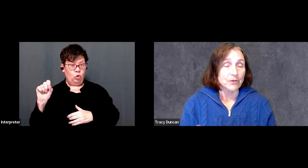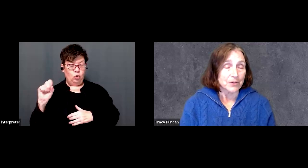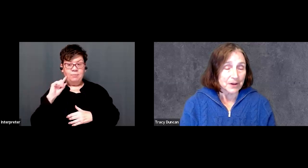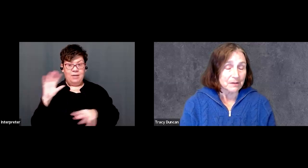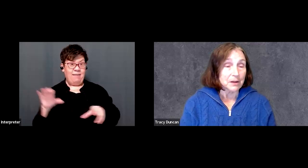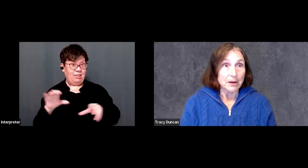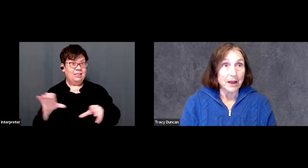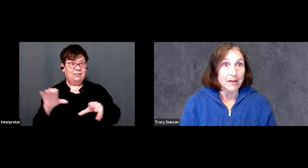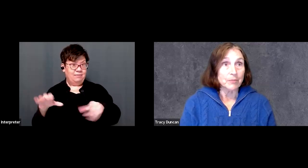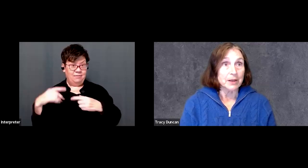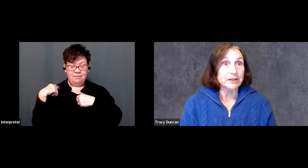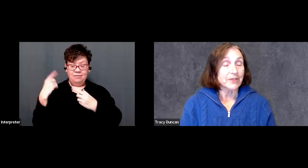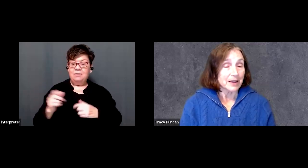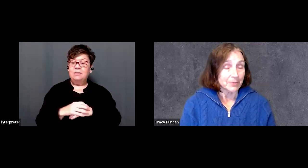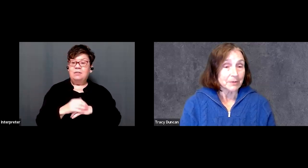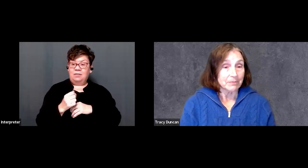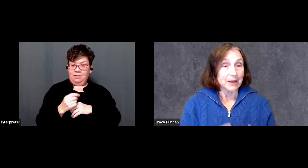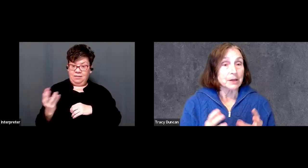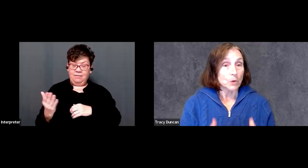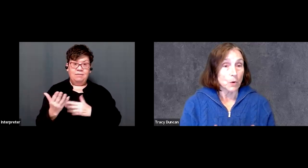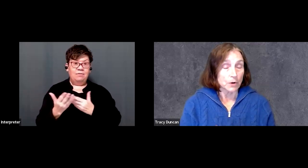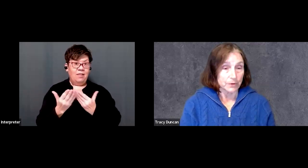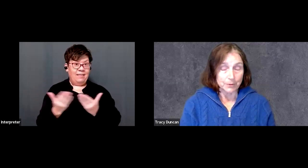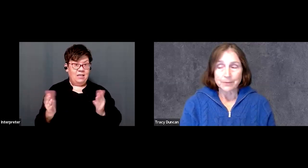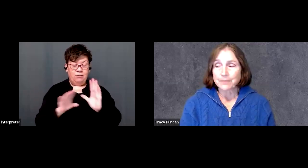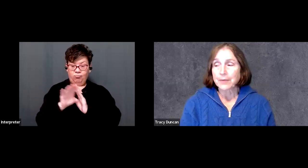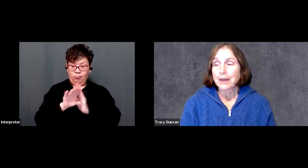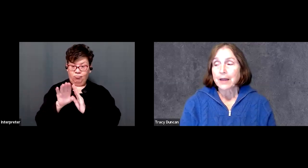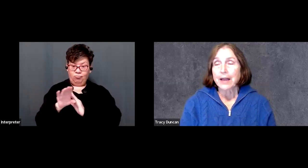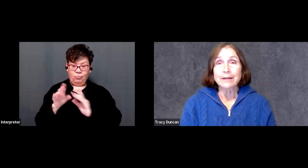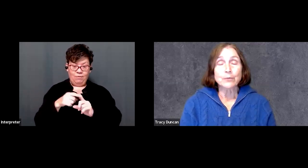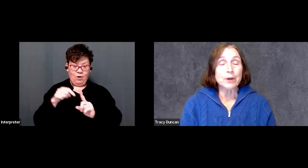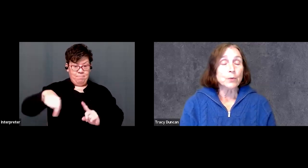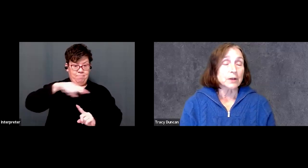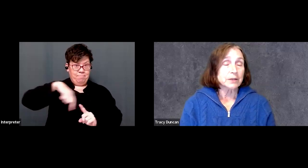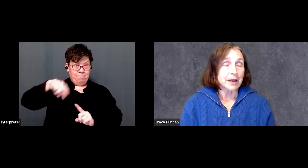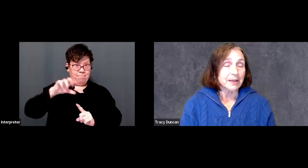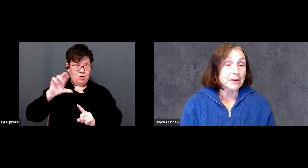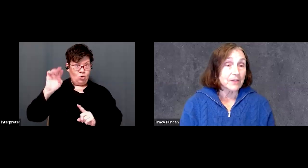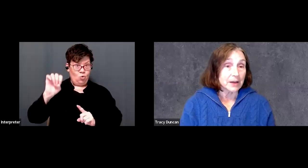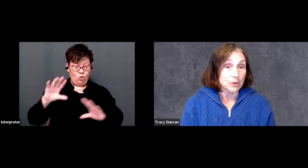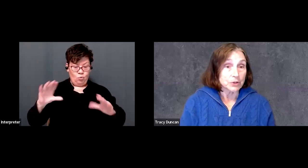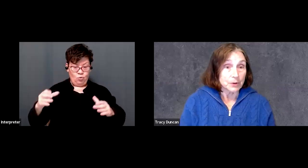Several things have been developed by this core group, and we want to make that available